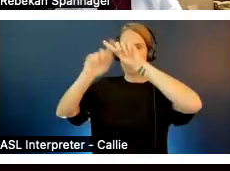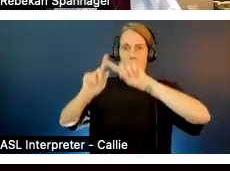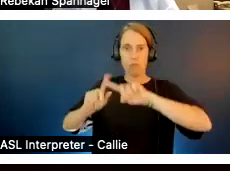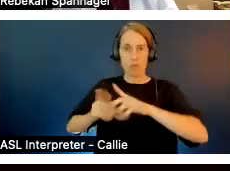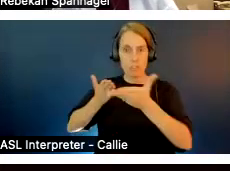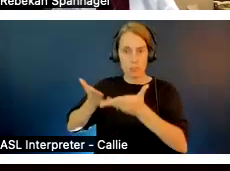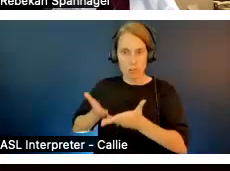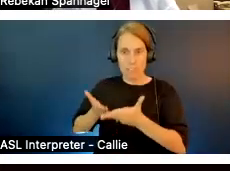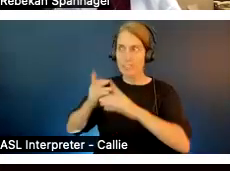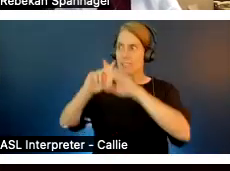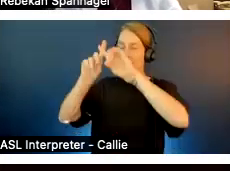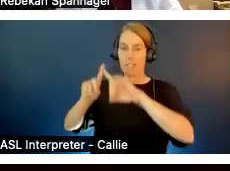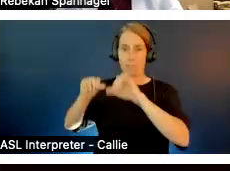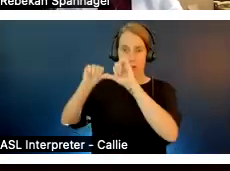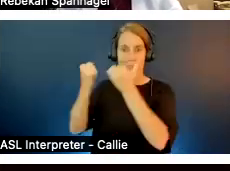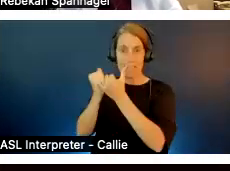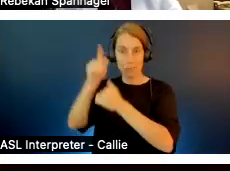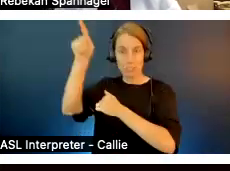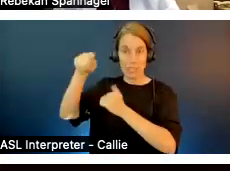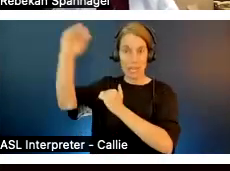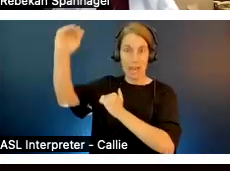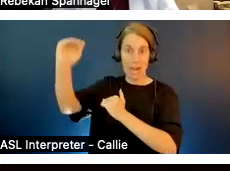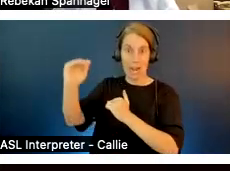as long as they're qualified and willing to provide those services you should have